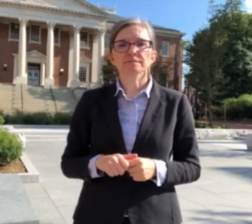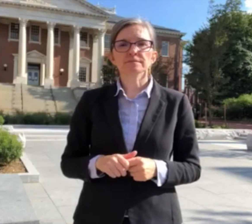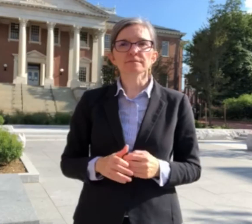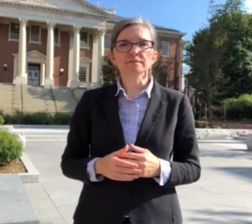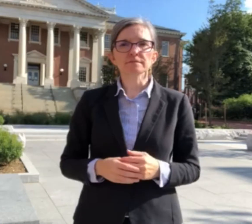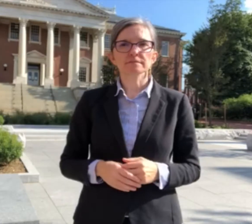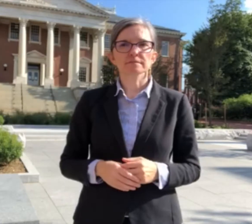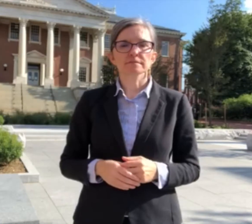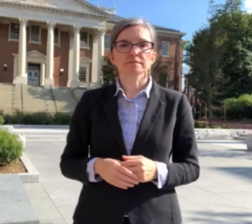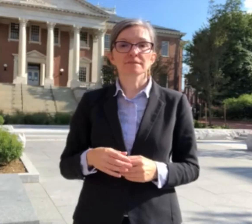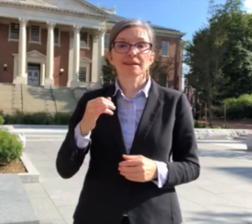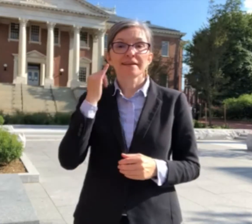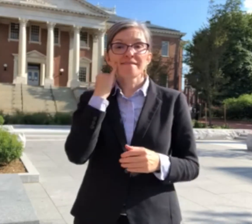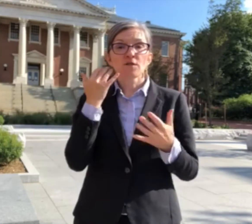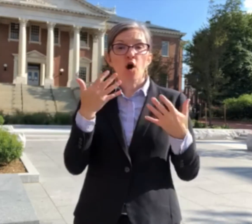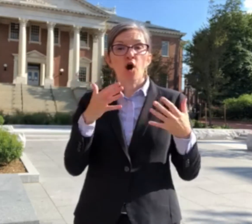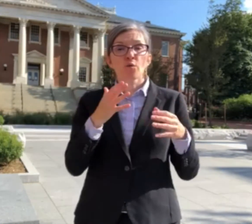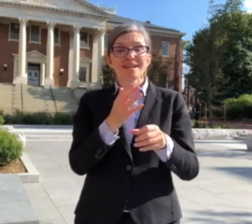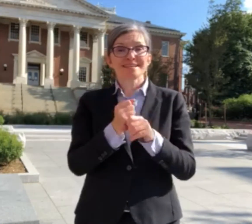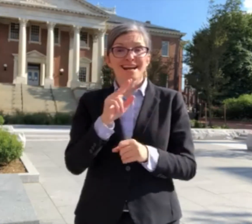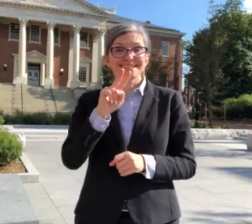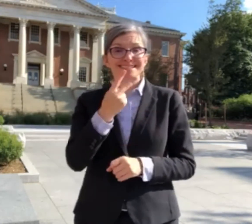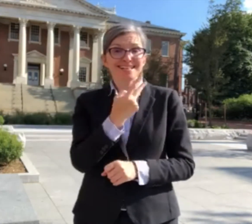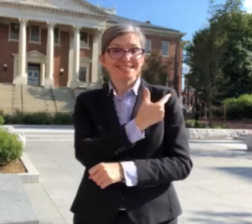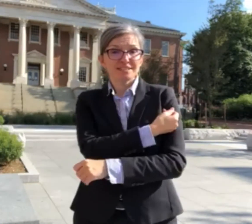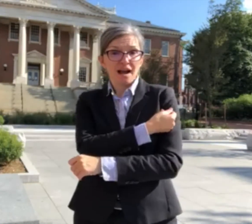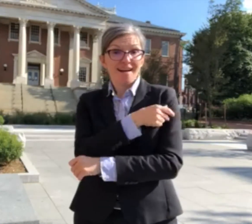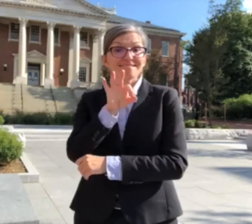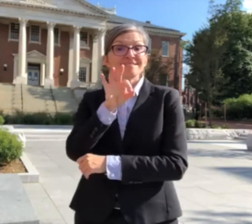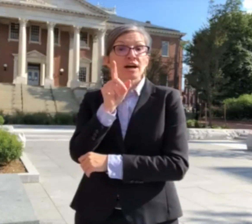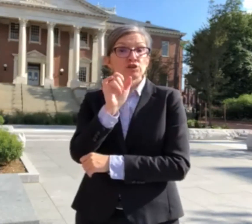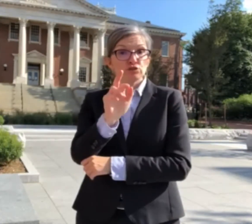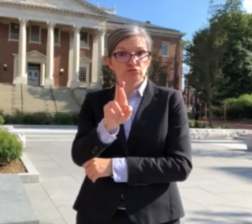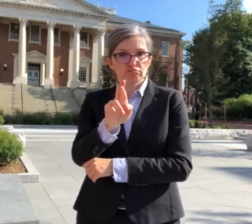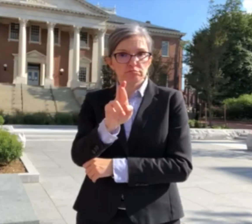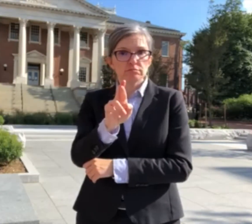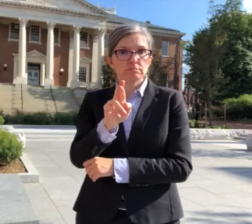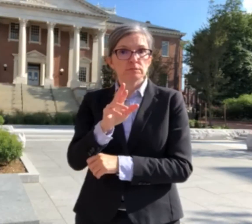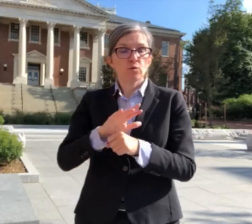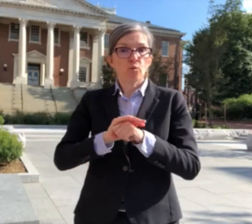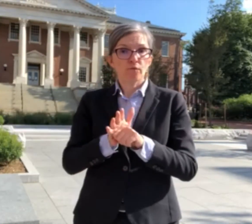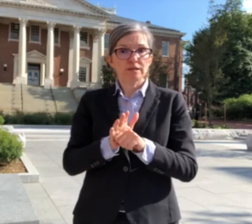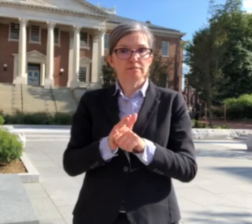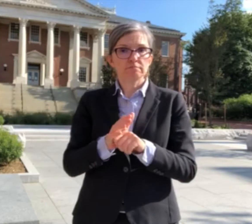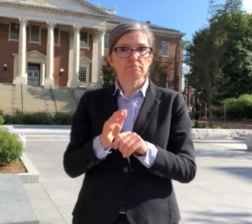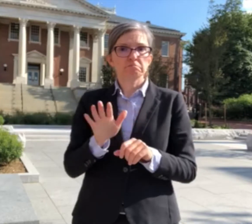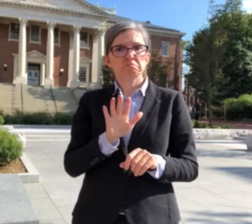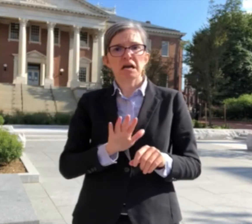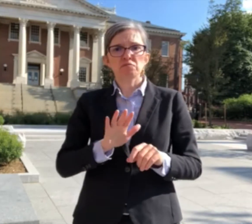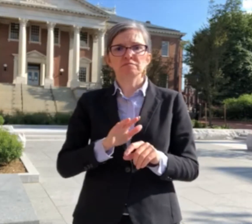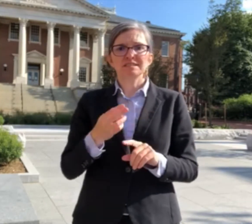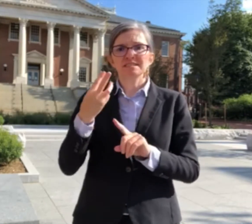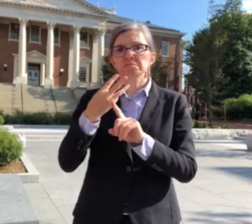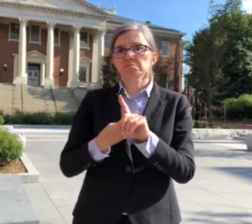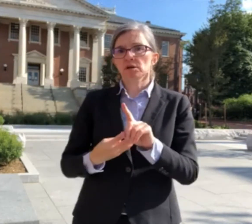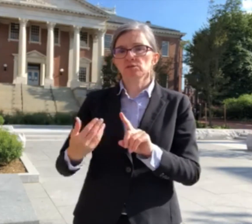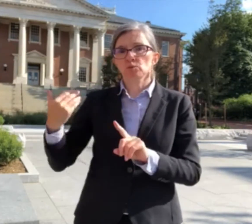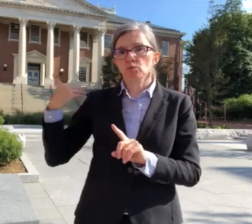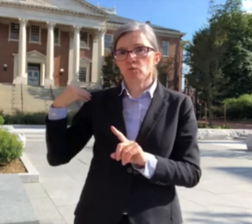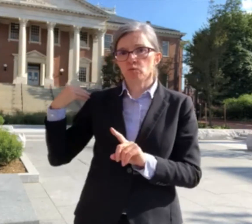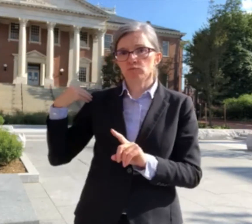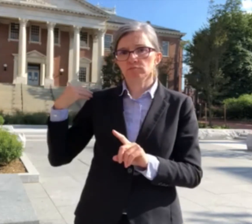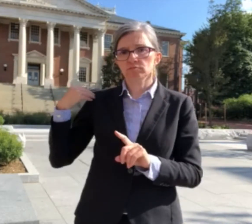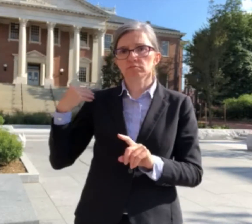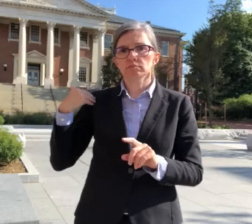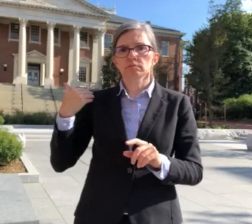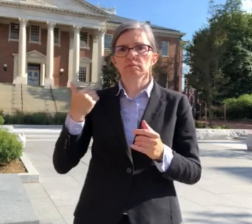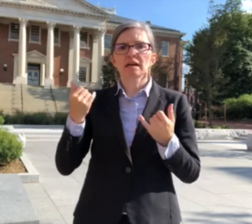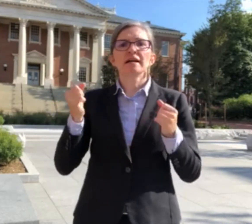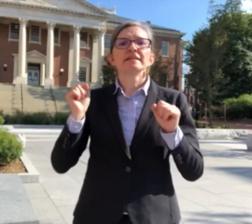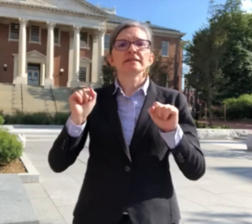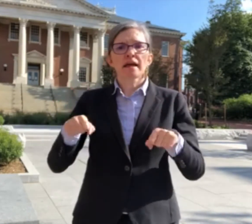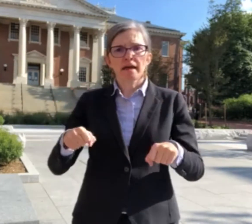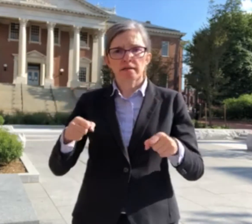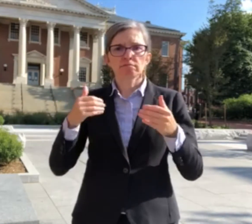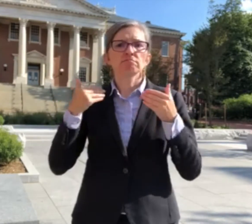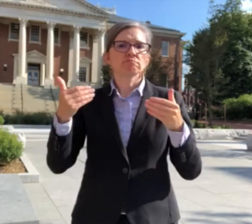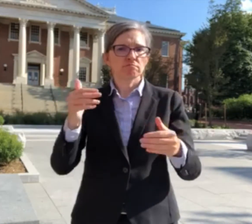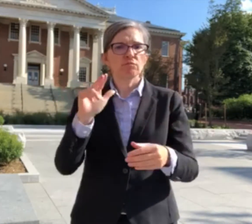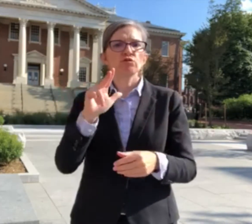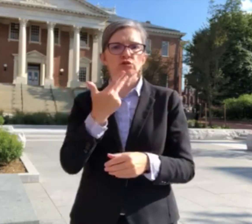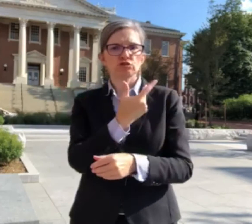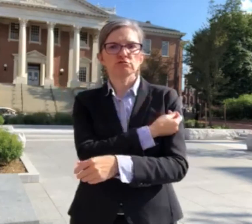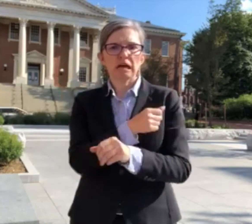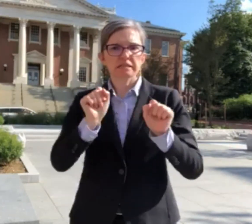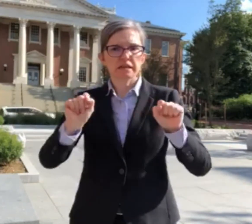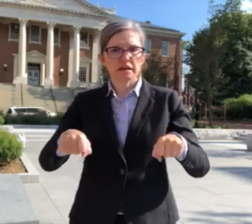If you received your second Pfizer COVID-19 shot 6 months ago, you are now eligible for a Pfizer booster shot